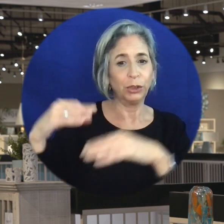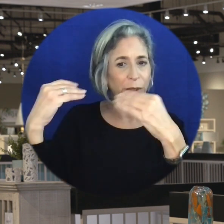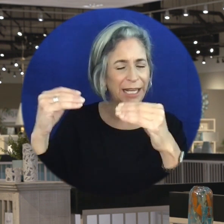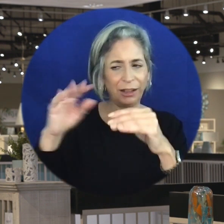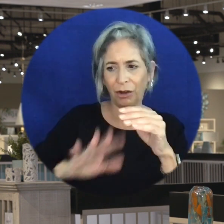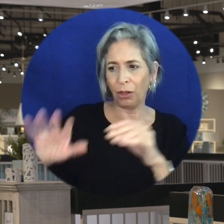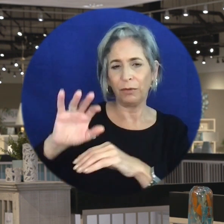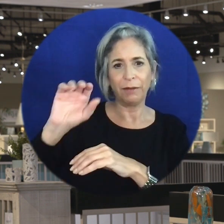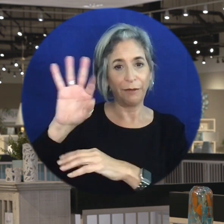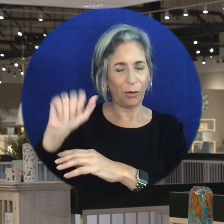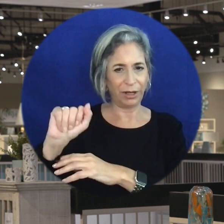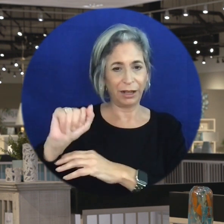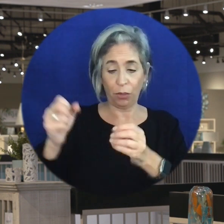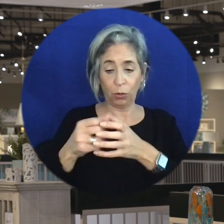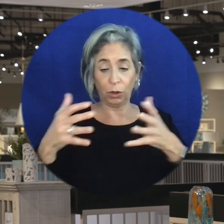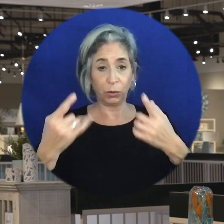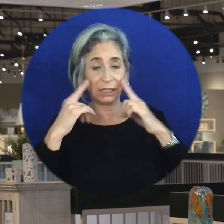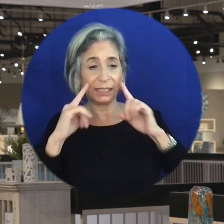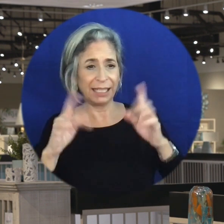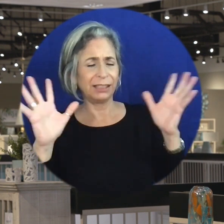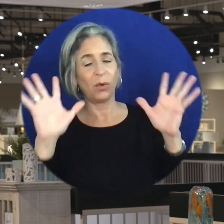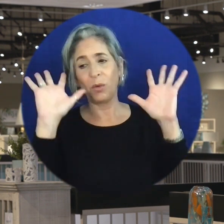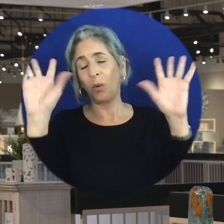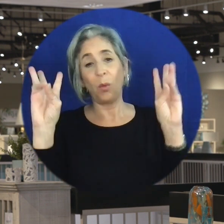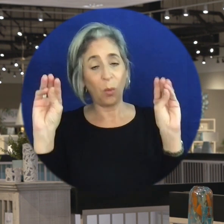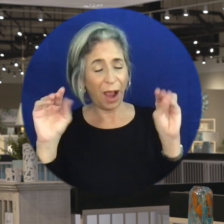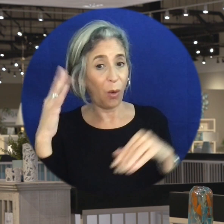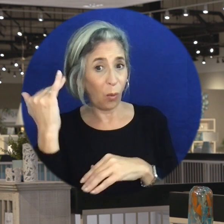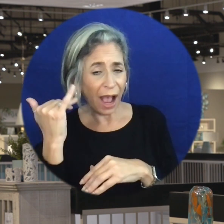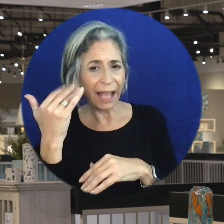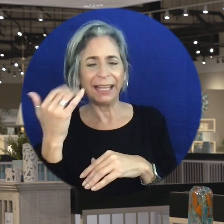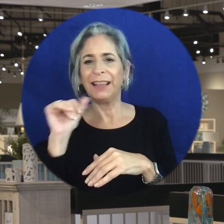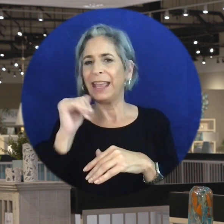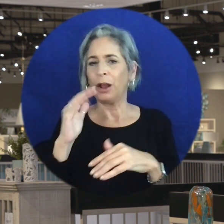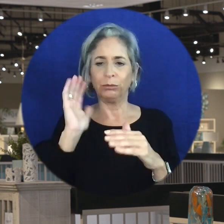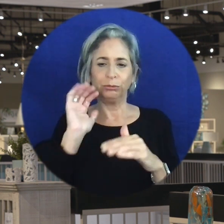Our decades of growth and success is thanks to a company culture that never shies away from change.